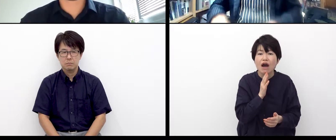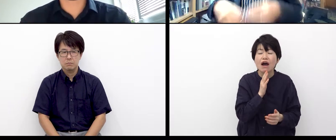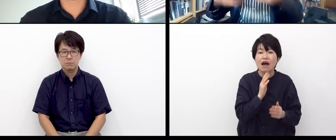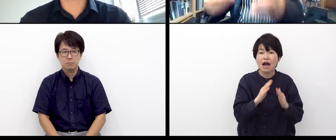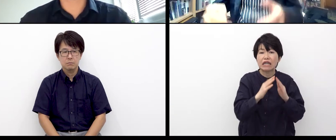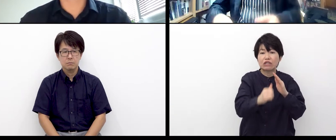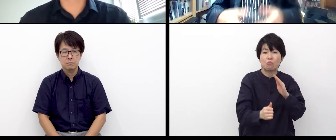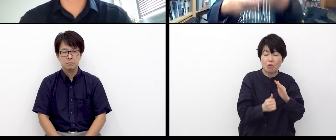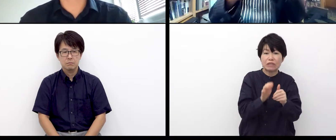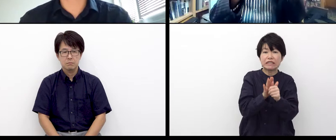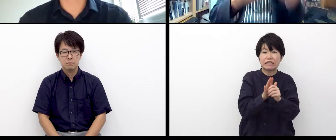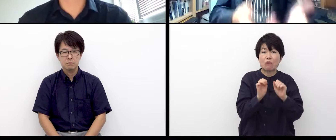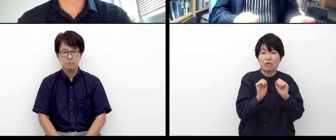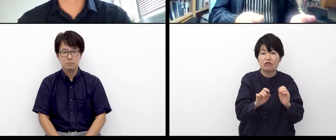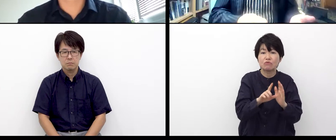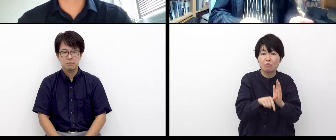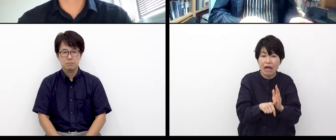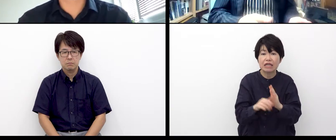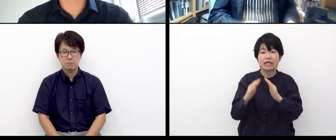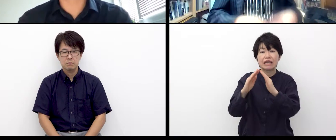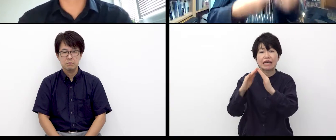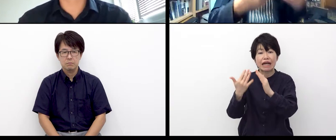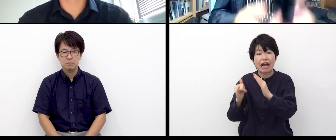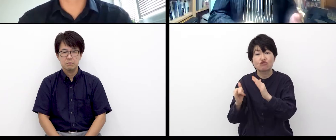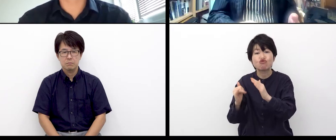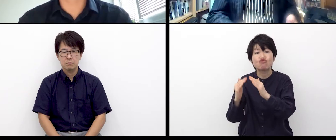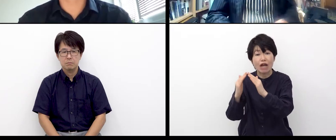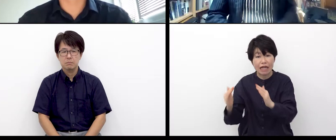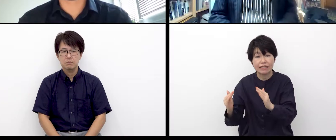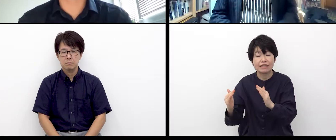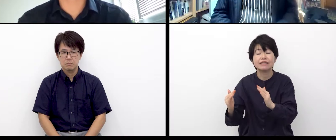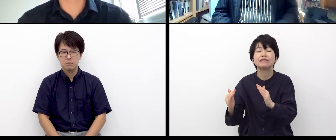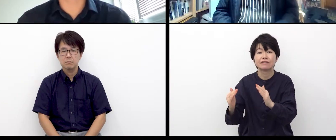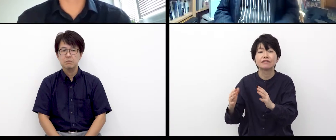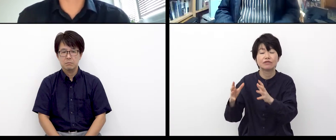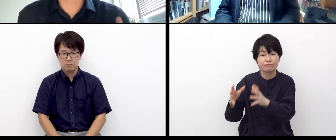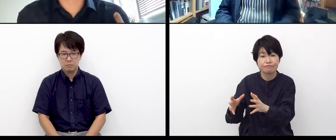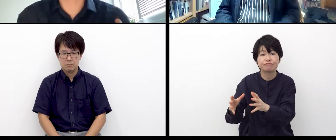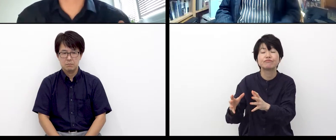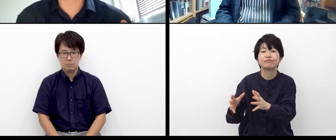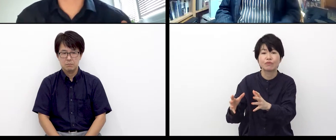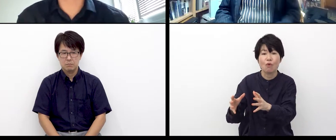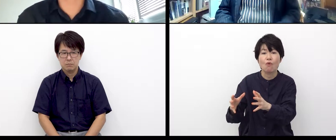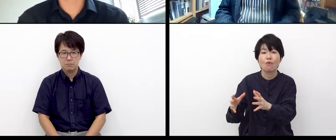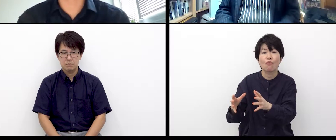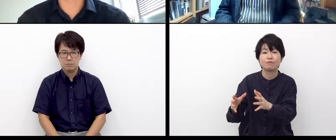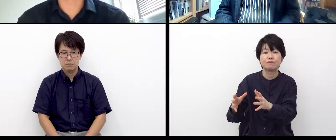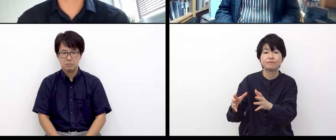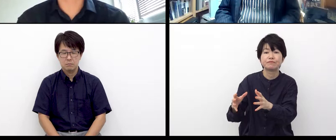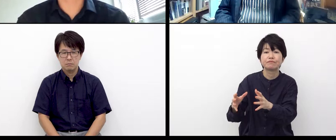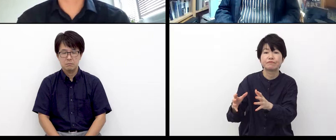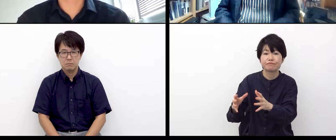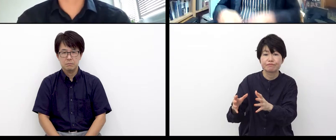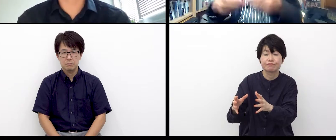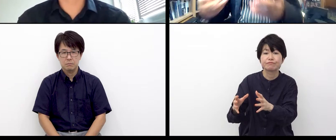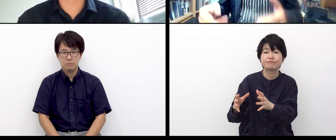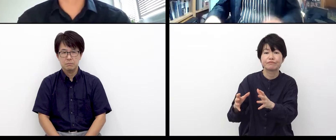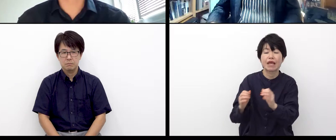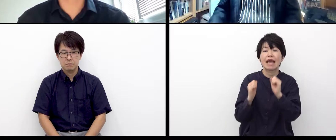we definitely need the family community of “hikikomori”